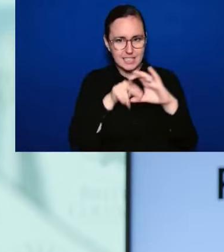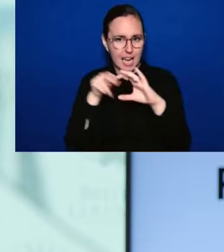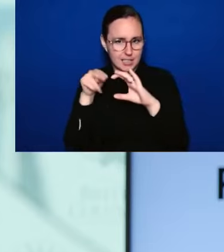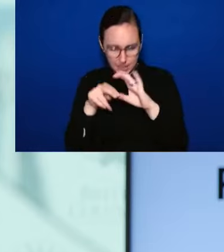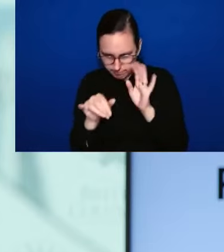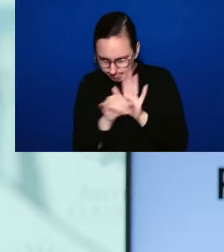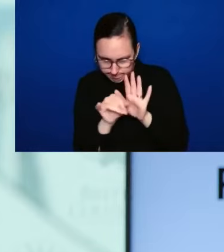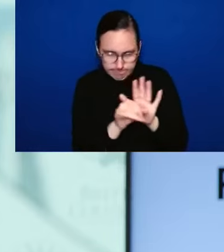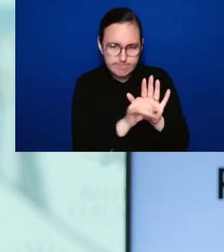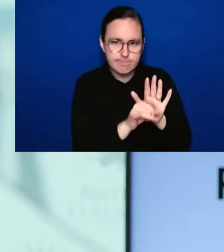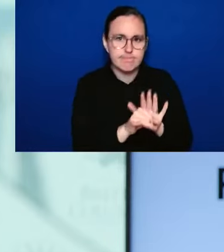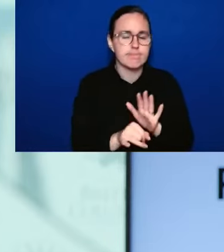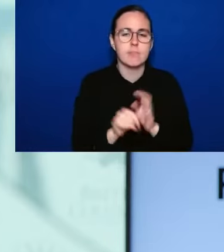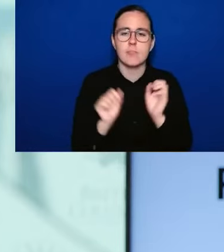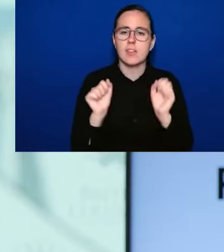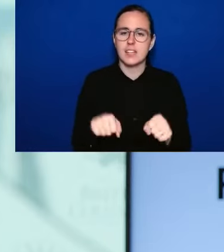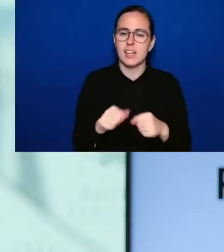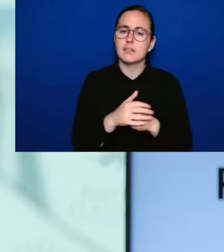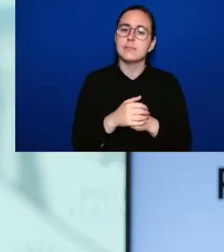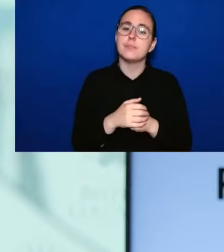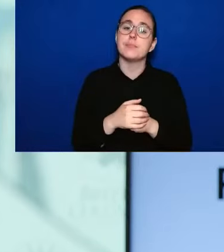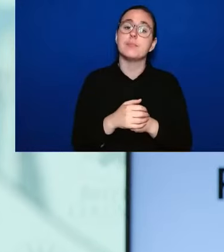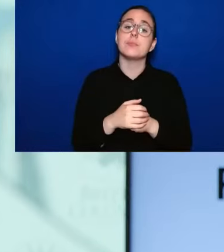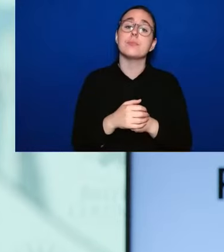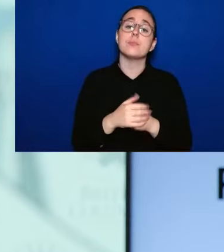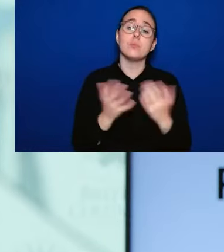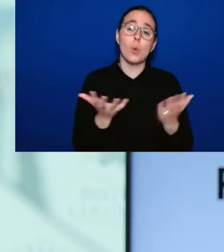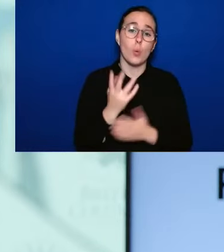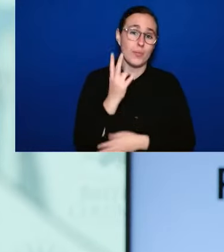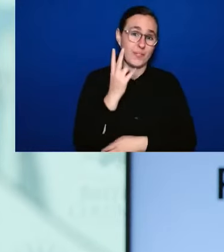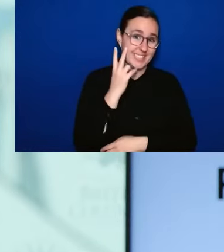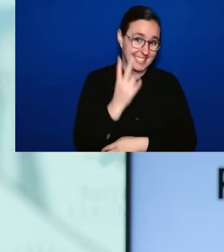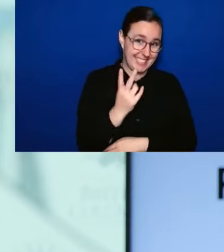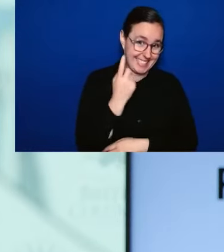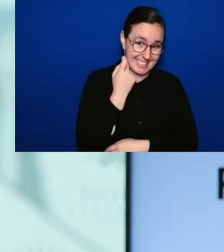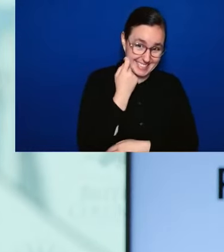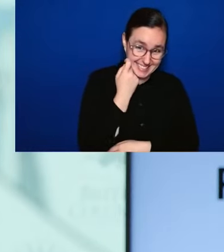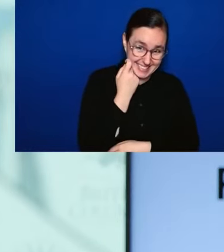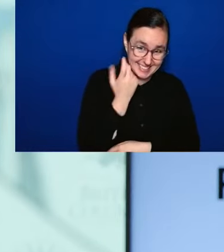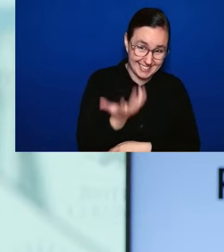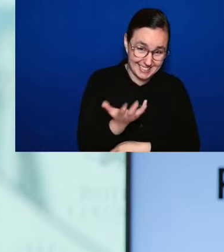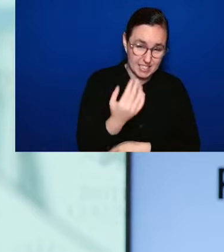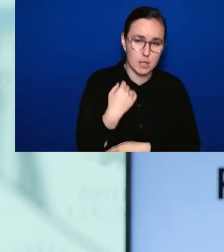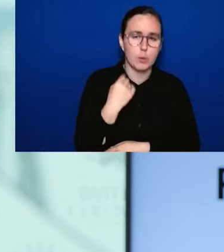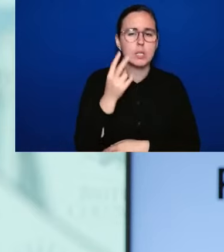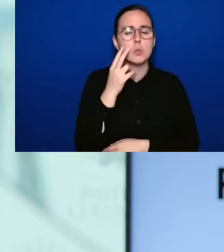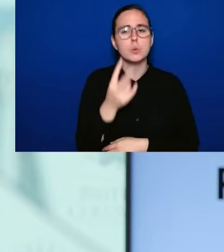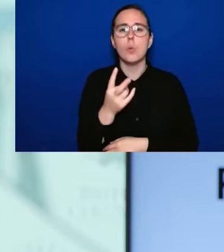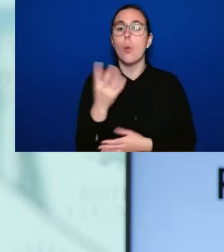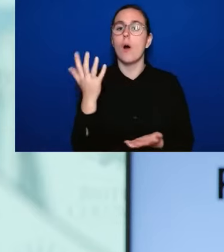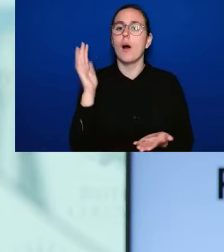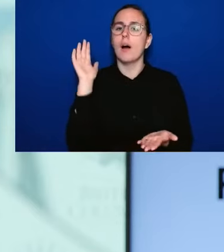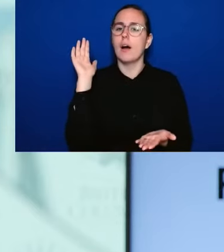most recent periods really a search we saw immediately climb.